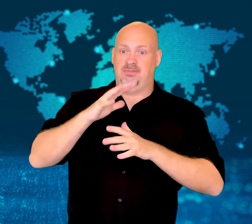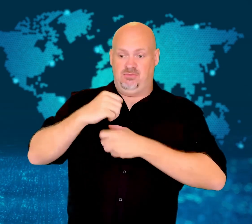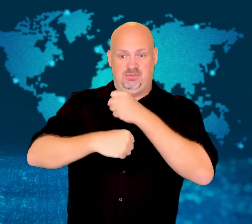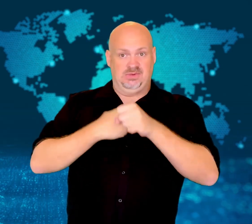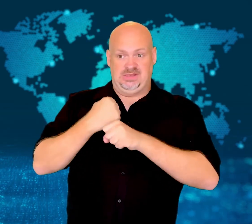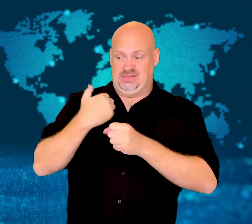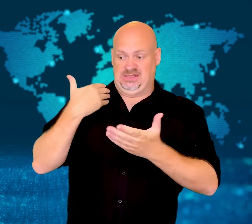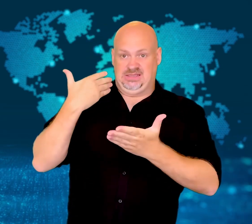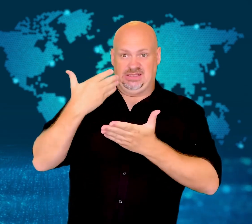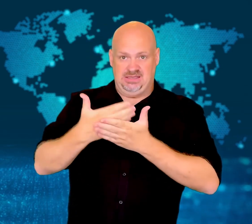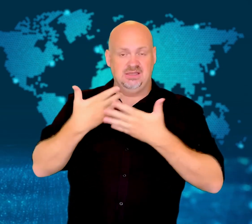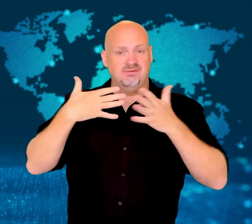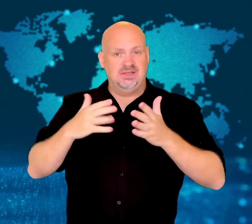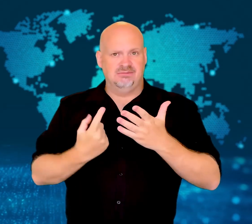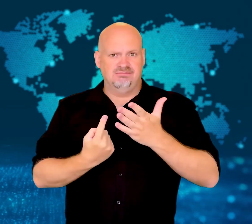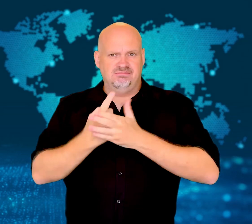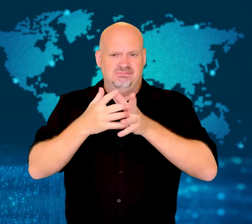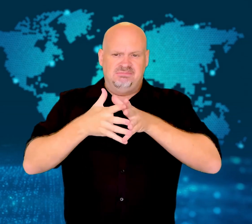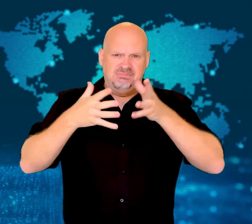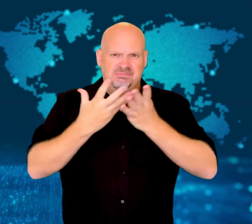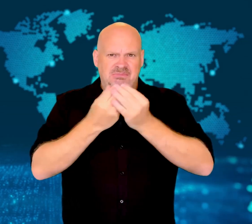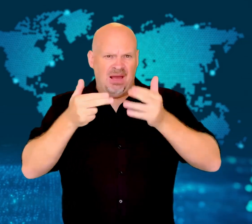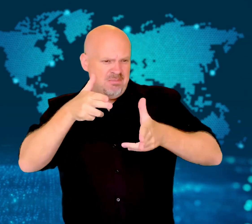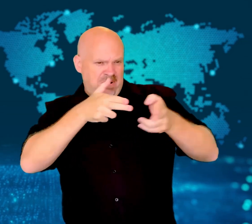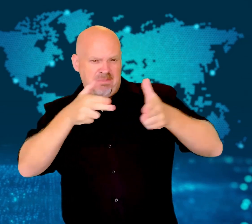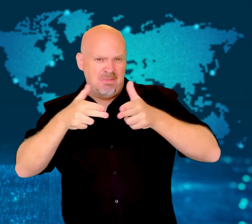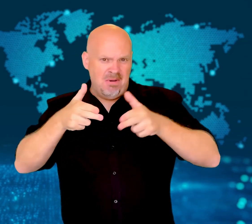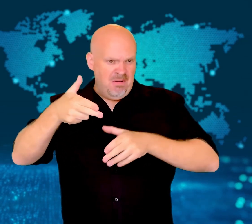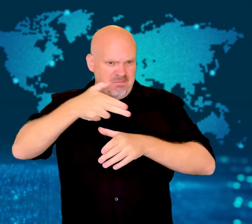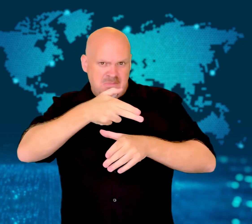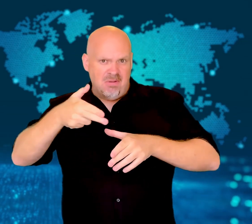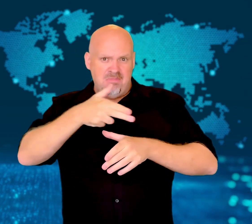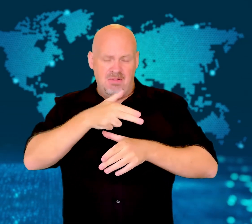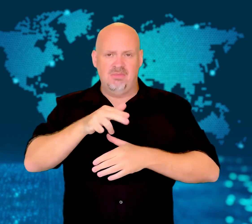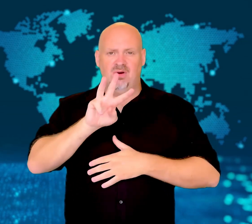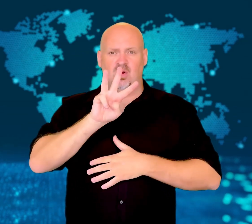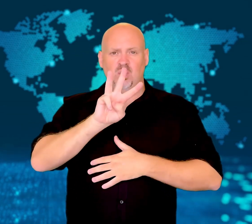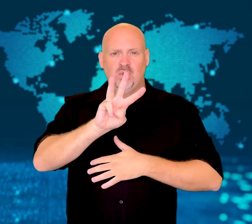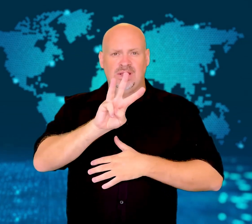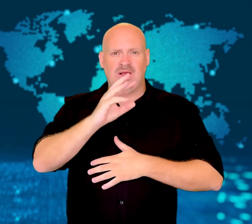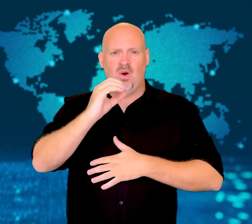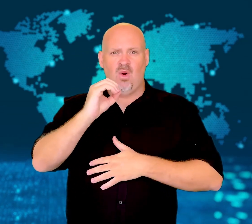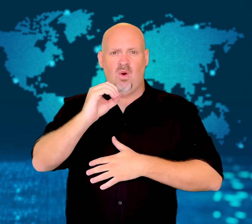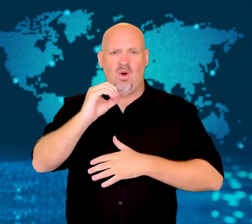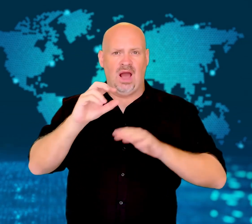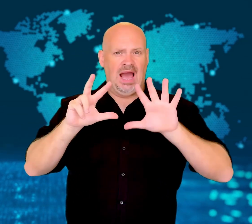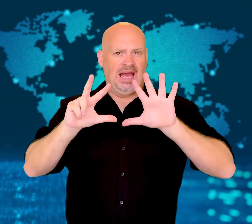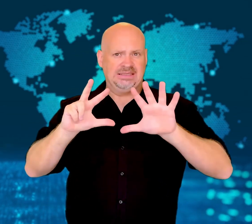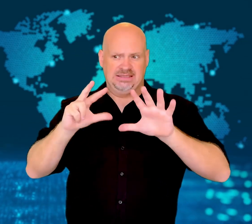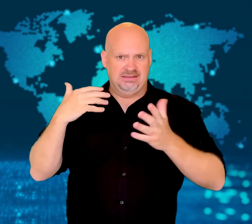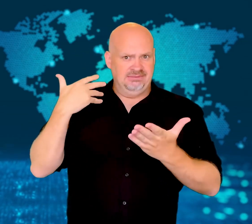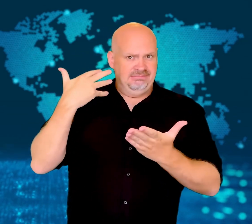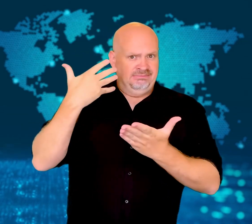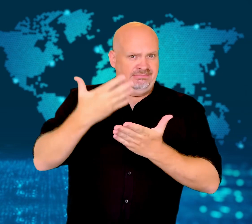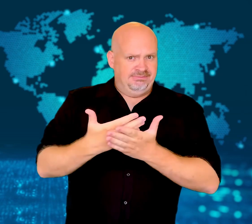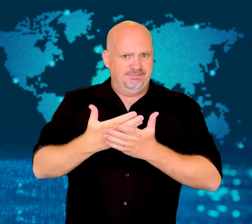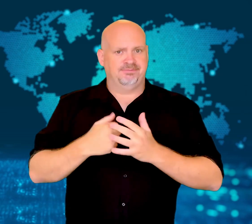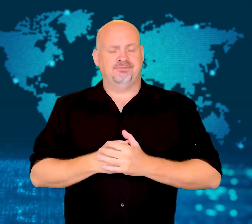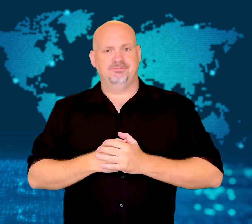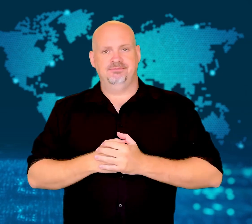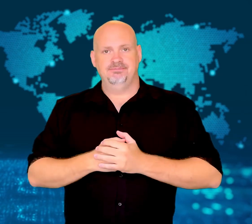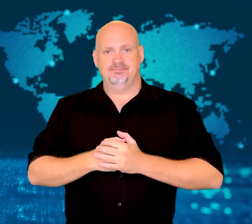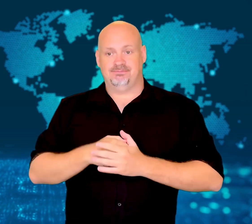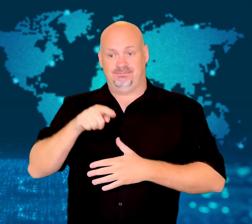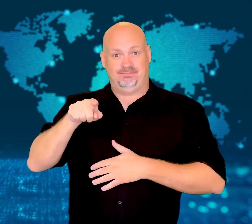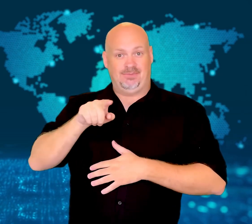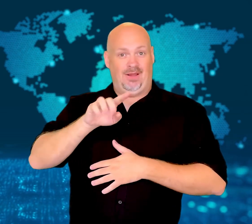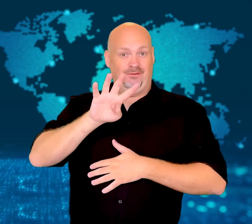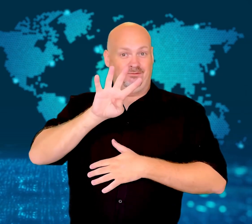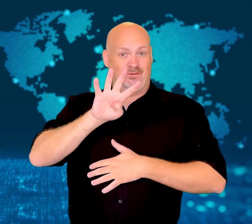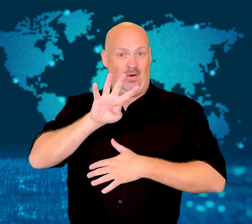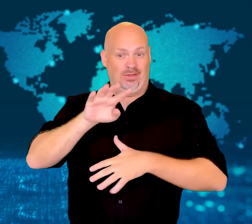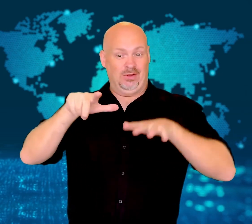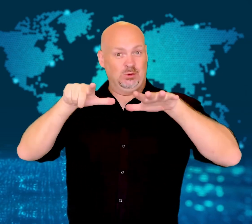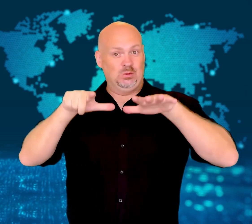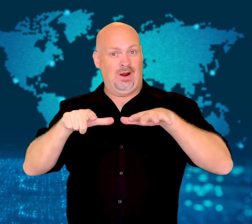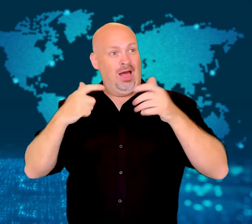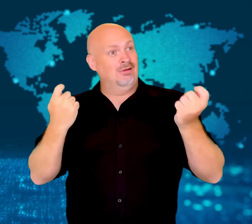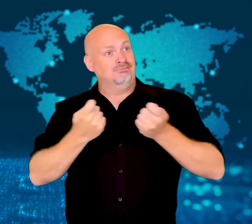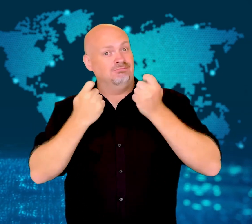This shooting makes the 308th mass shooting in the US this year.